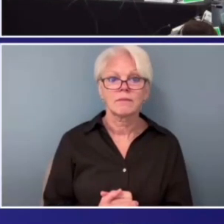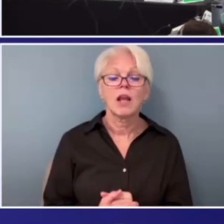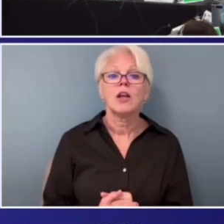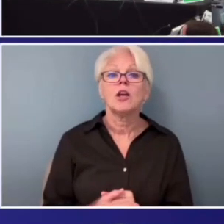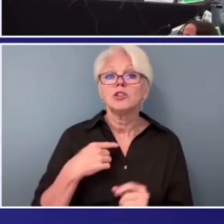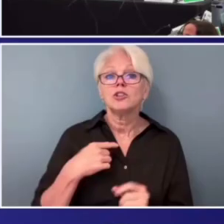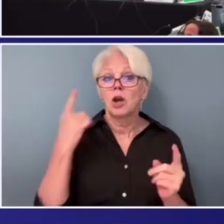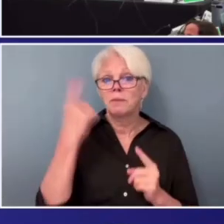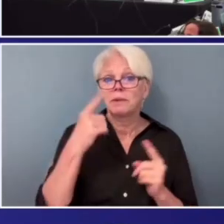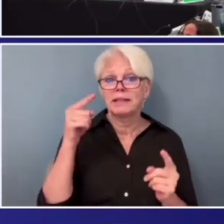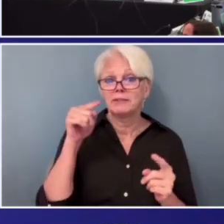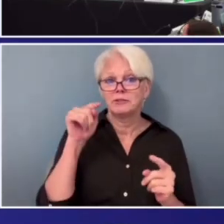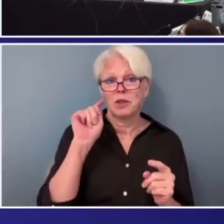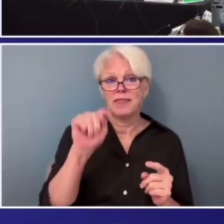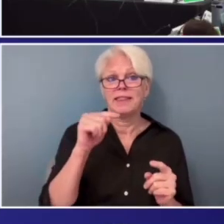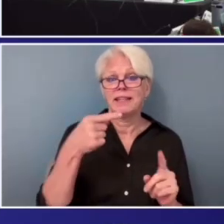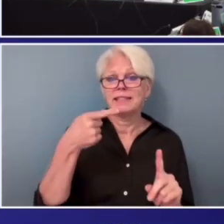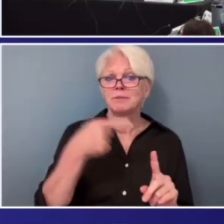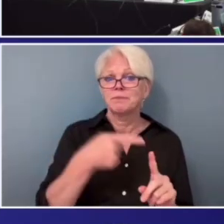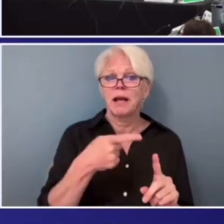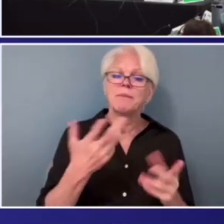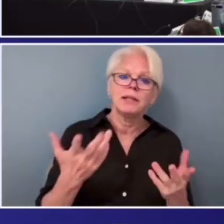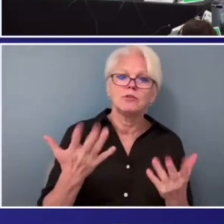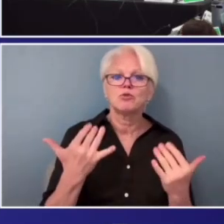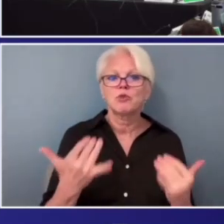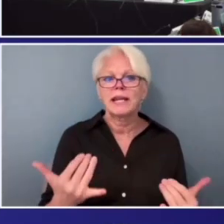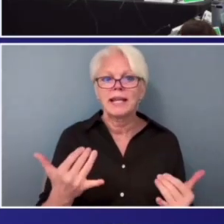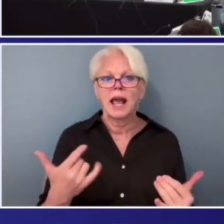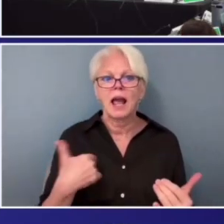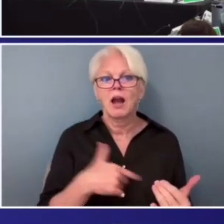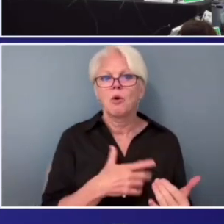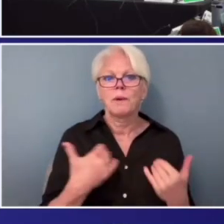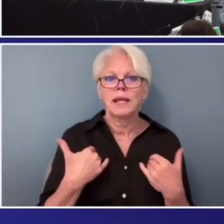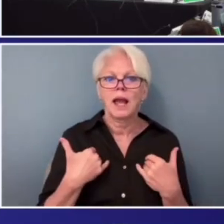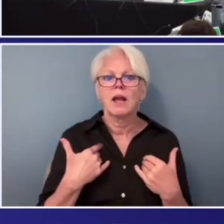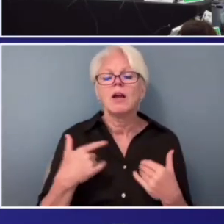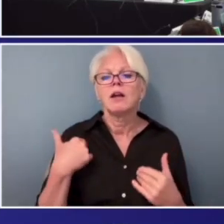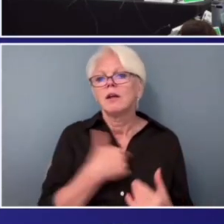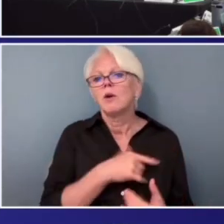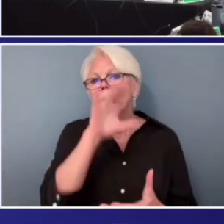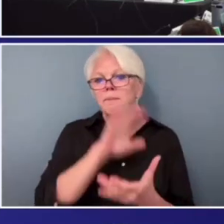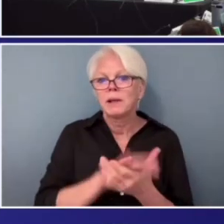particular -- you know, right now we have -- we believe that we